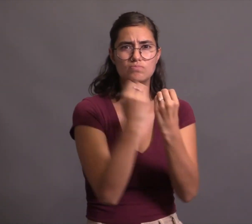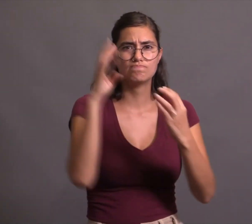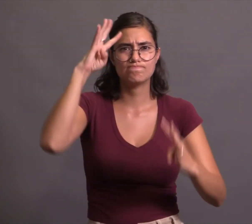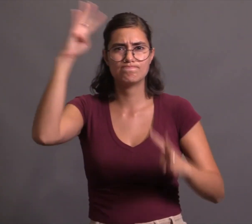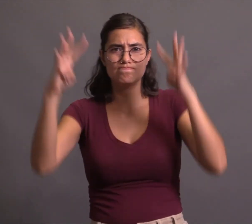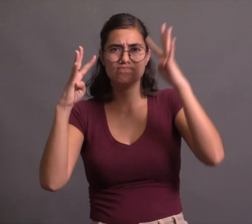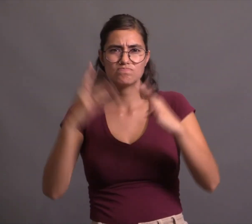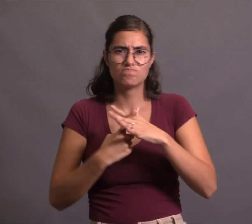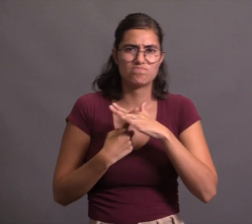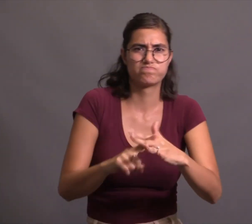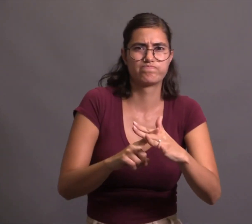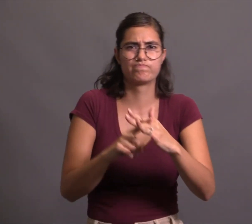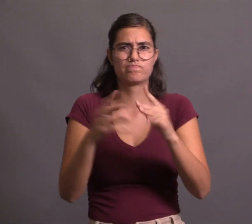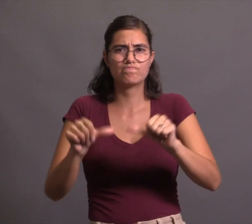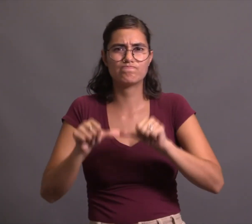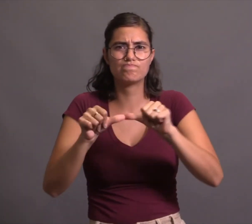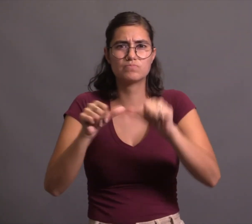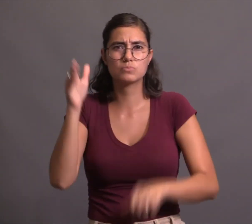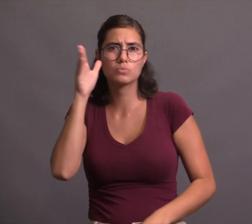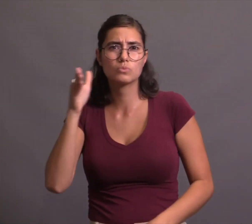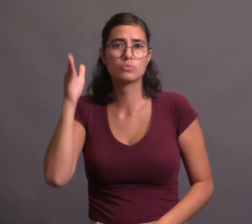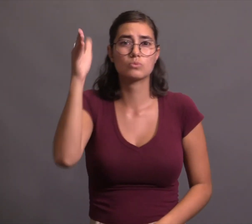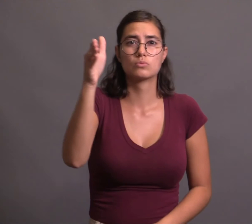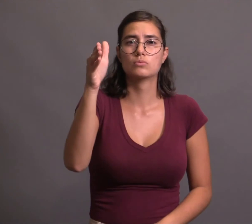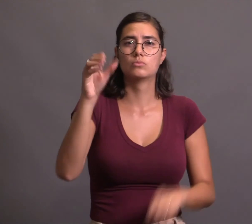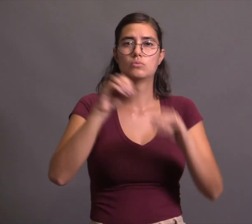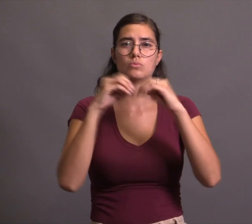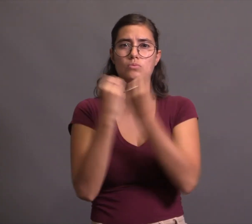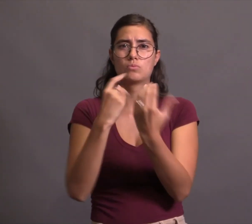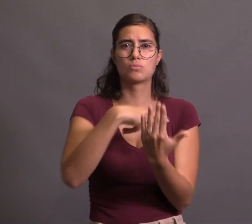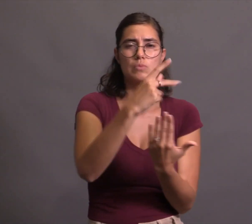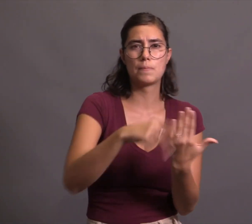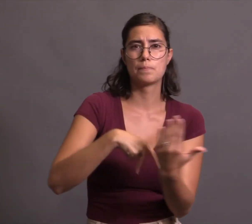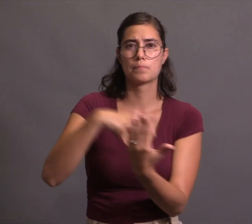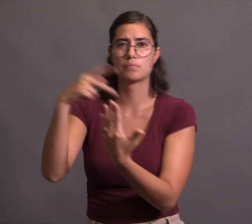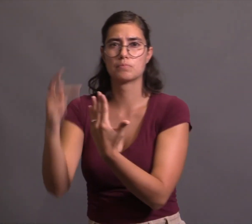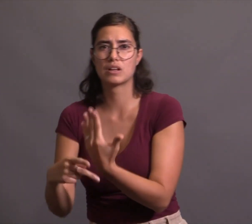Create an innovative and sustainable future for the organization’s programs.